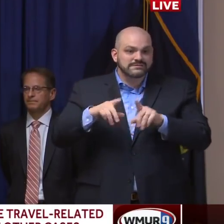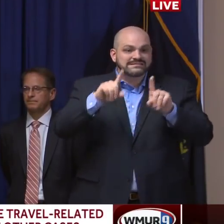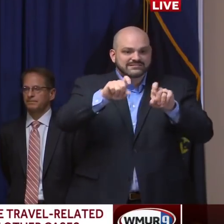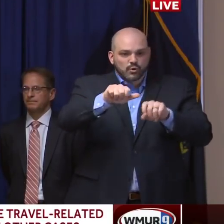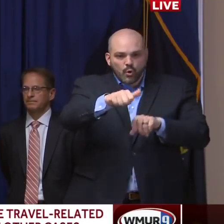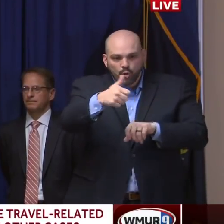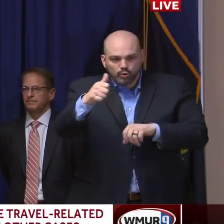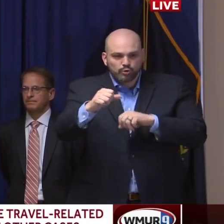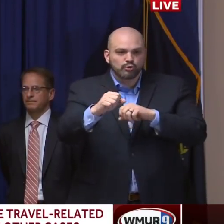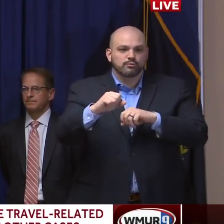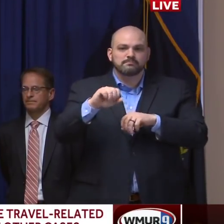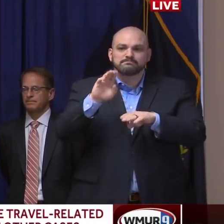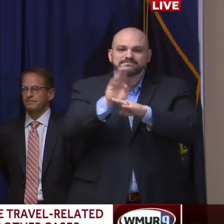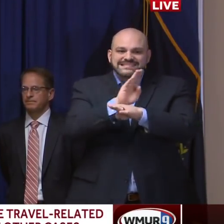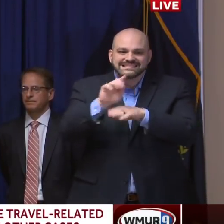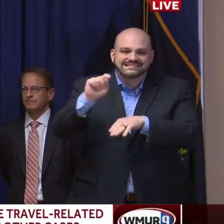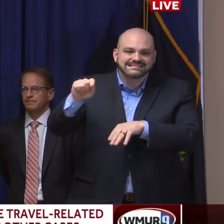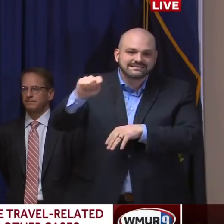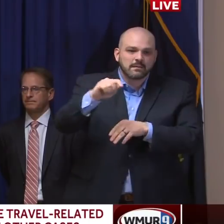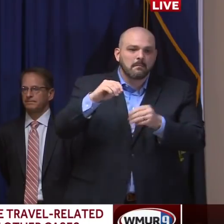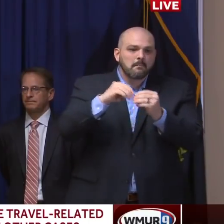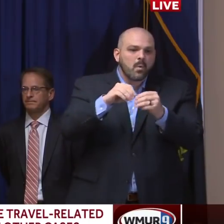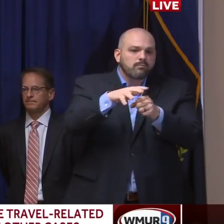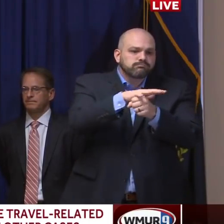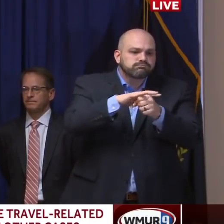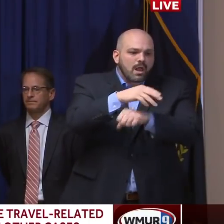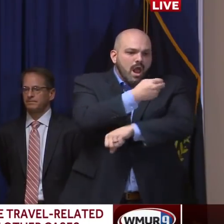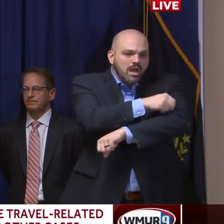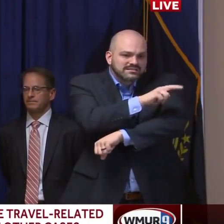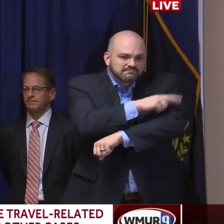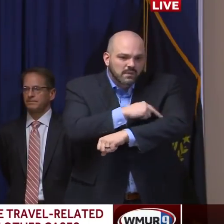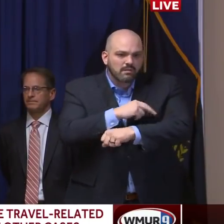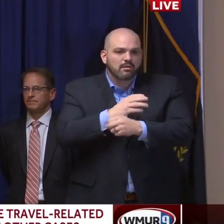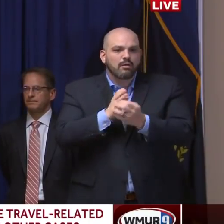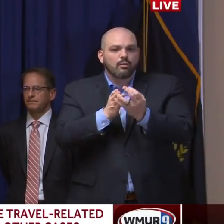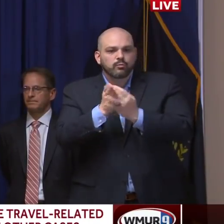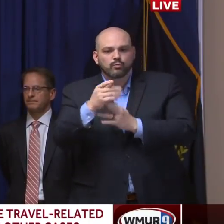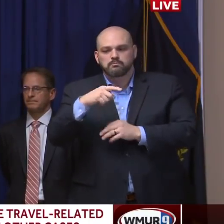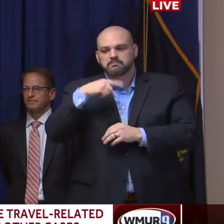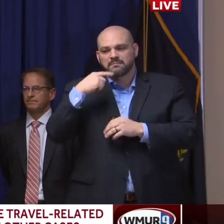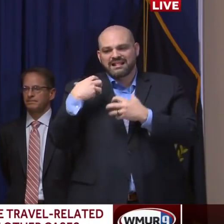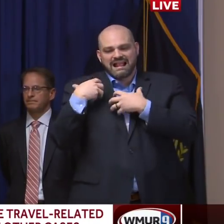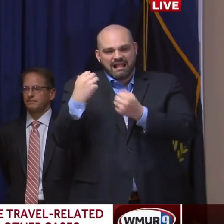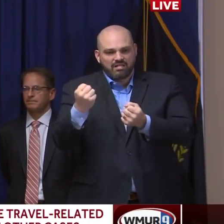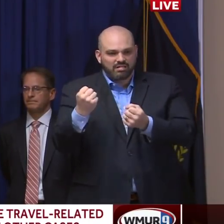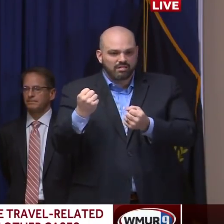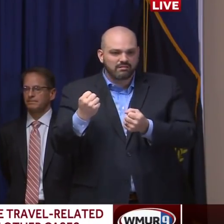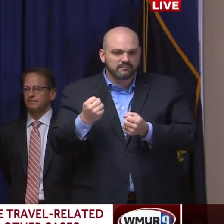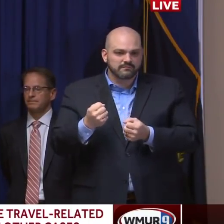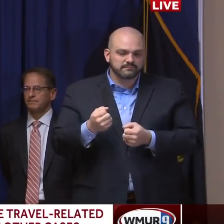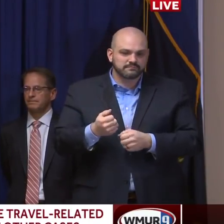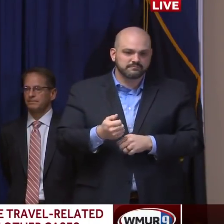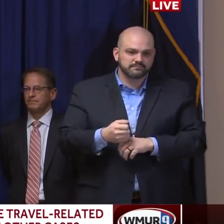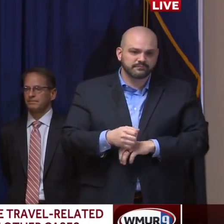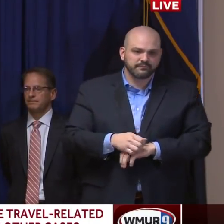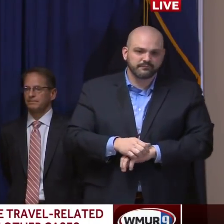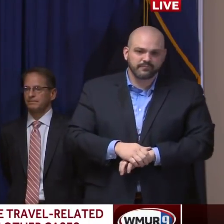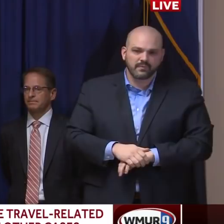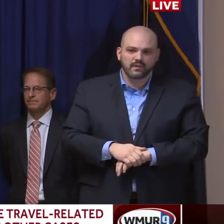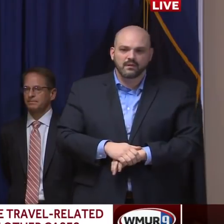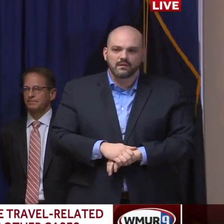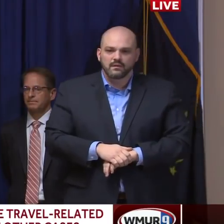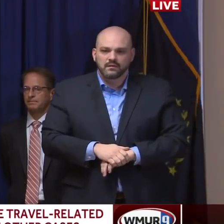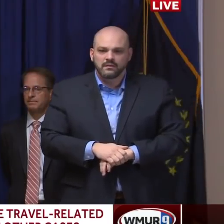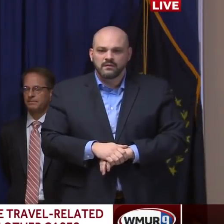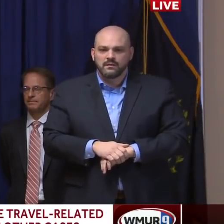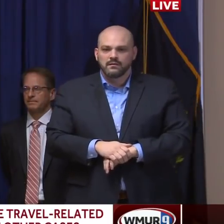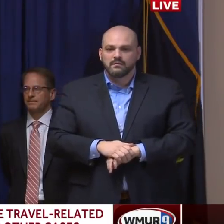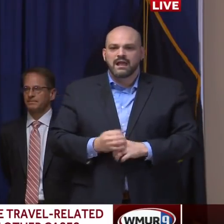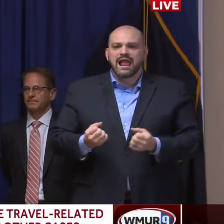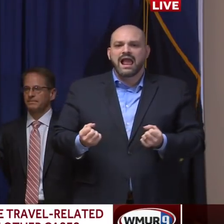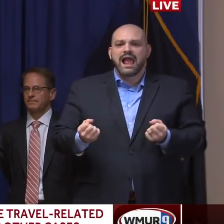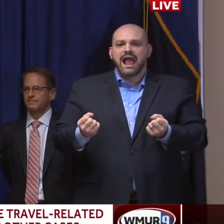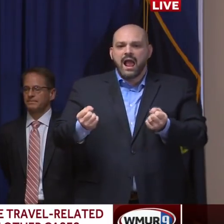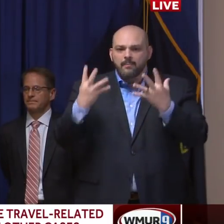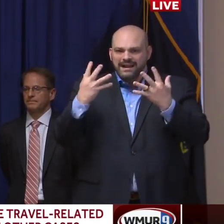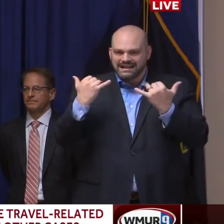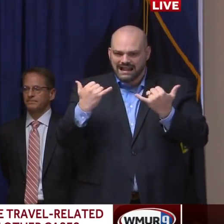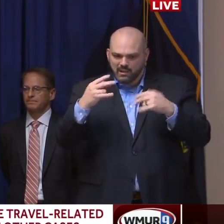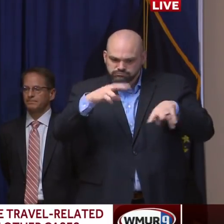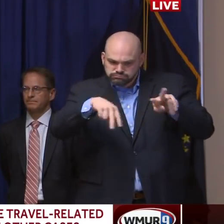THE ABILITY OF PROVIDERS TO OBTAIN COVID-19 TESTING EITHER AT A COMMERCIAL LABORATORY OR MORE LOCALLY IN A HOSPITAL LAB OR THROUGH THE NEW HAMPSHIRE PUBLIC HEALTH LABORATORIES.